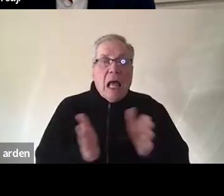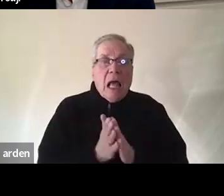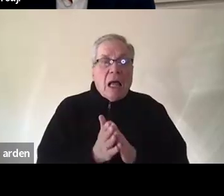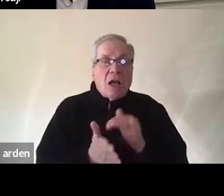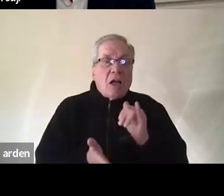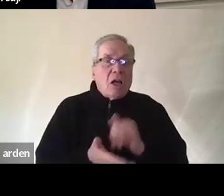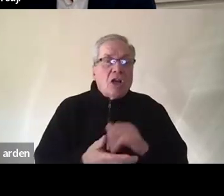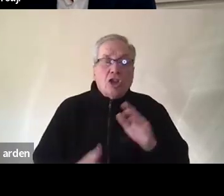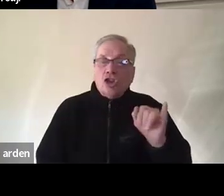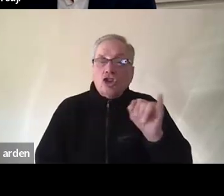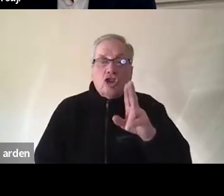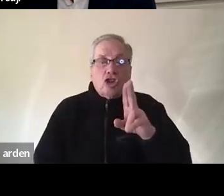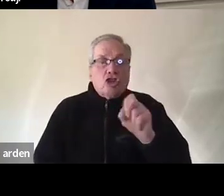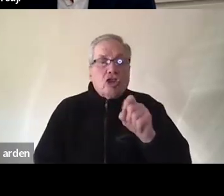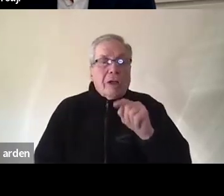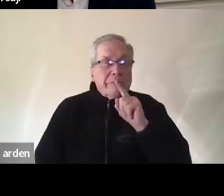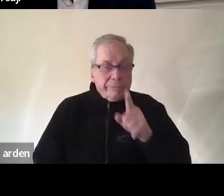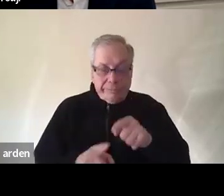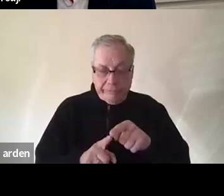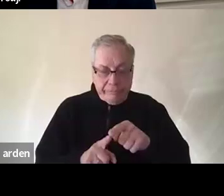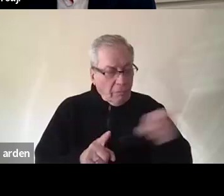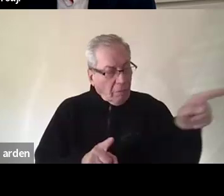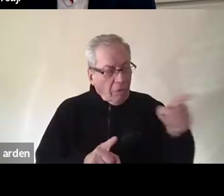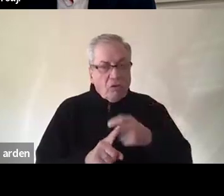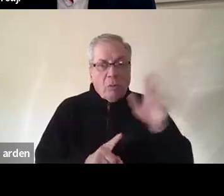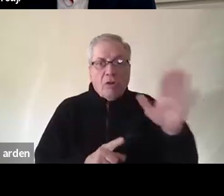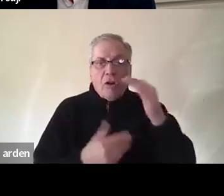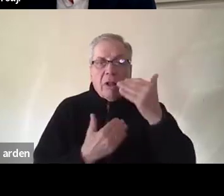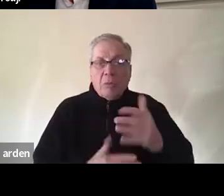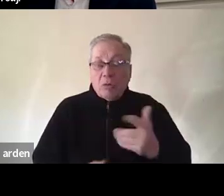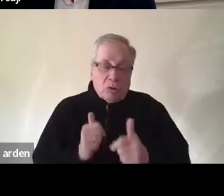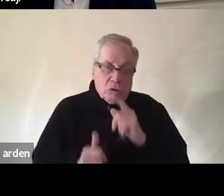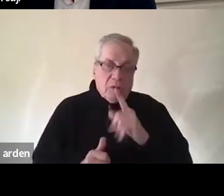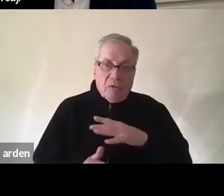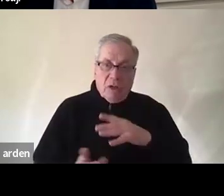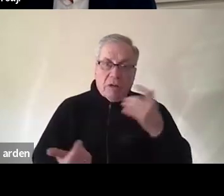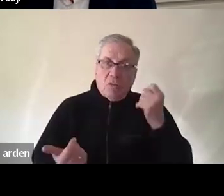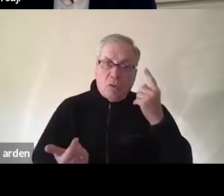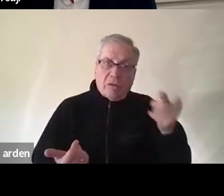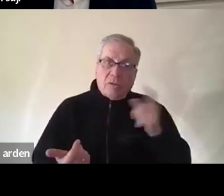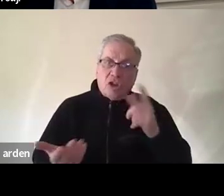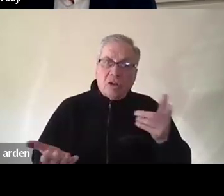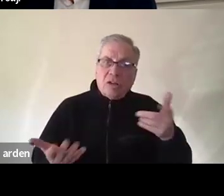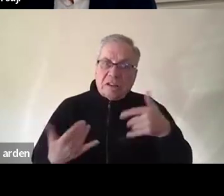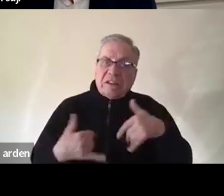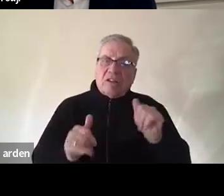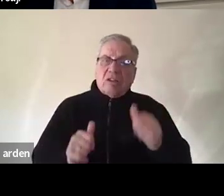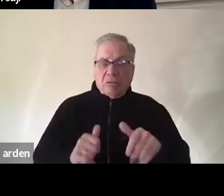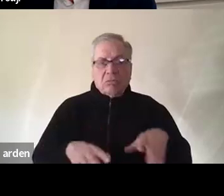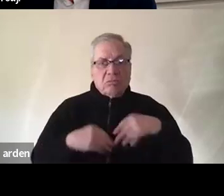just outside of the limit, that was okay. We thought they were a good candidate and we could still take them.